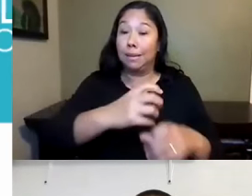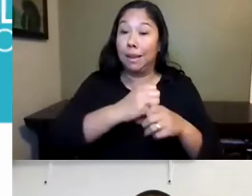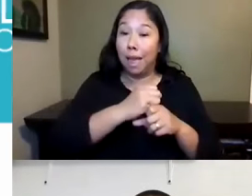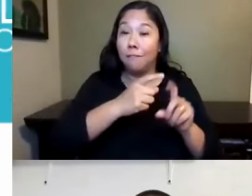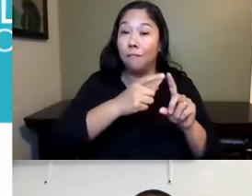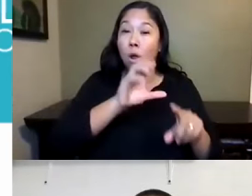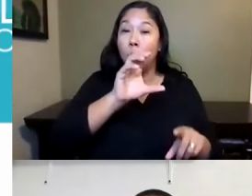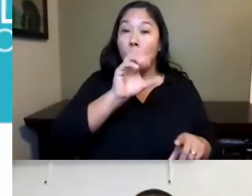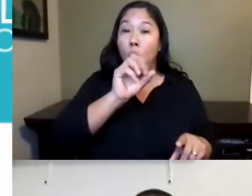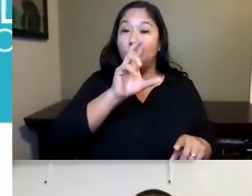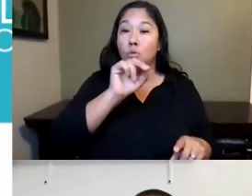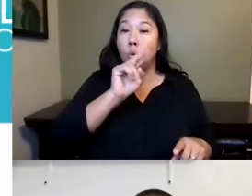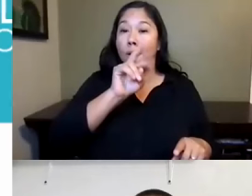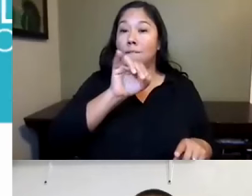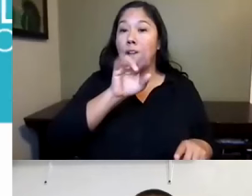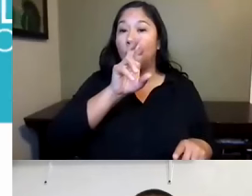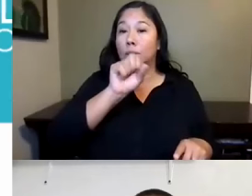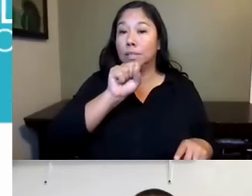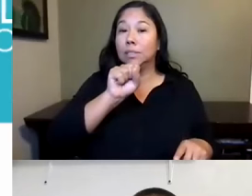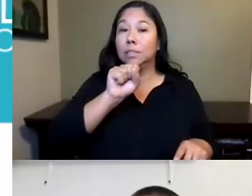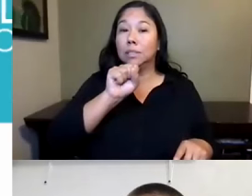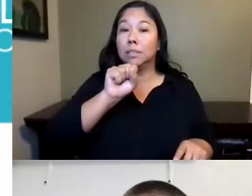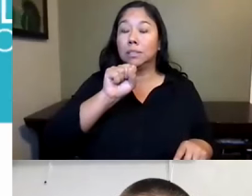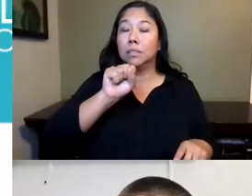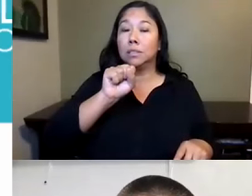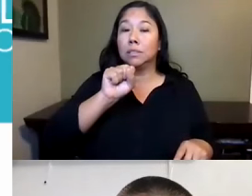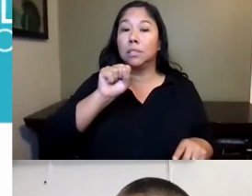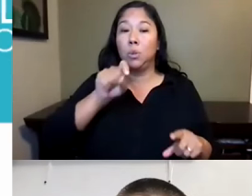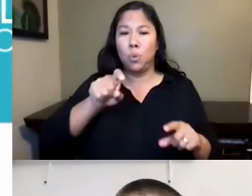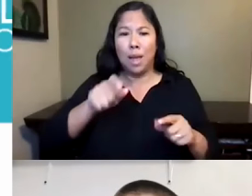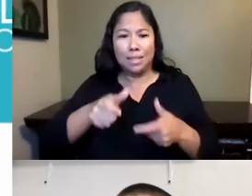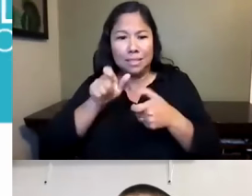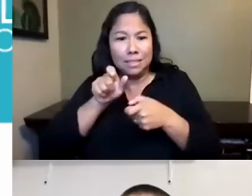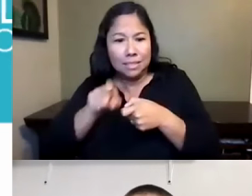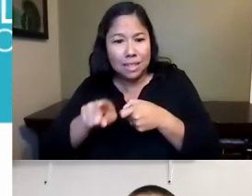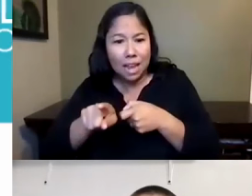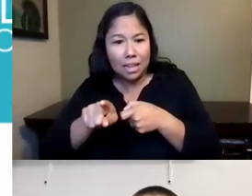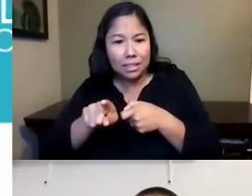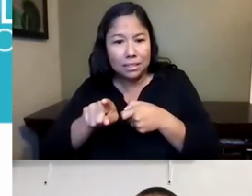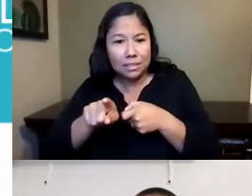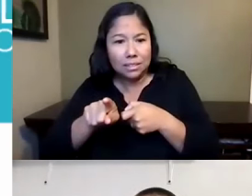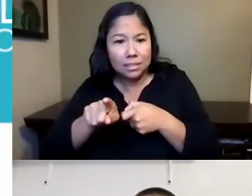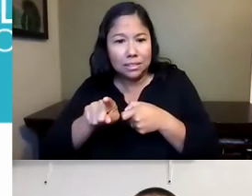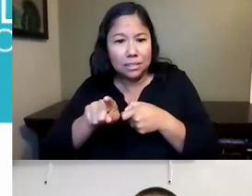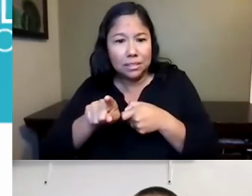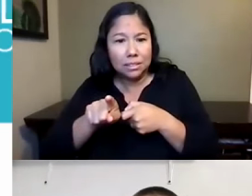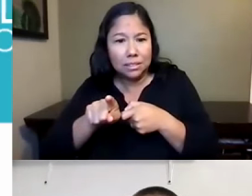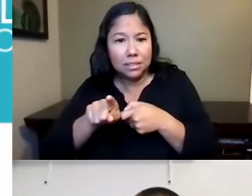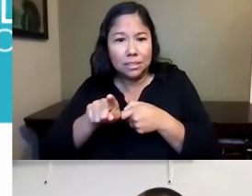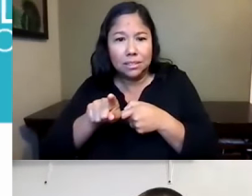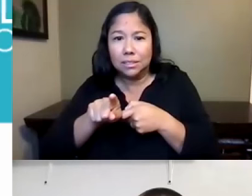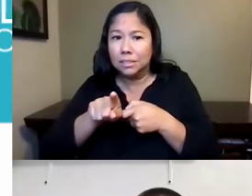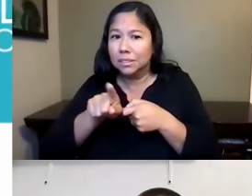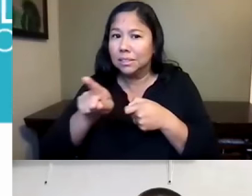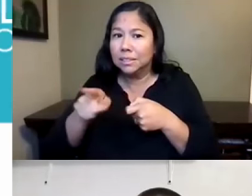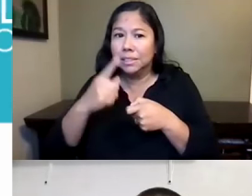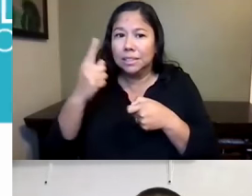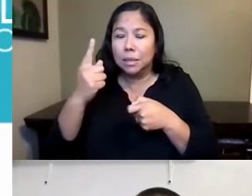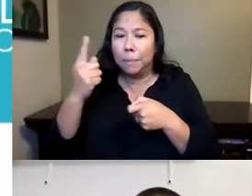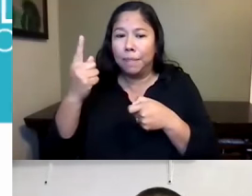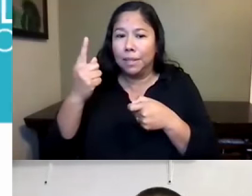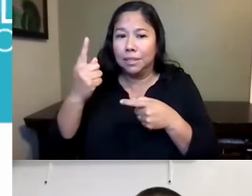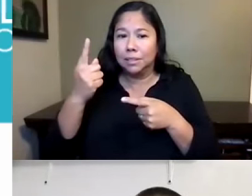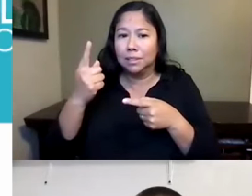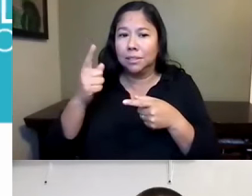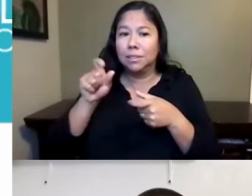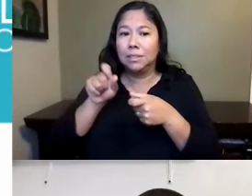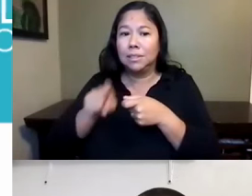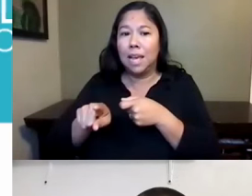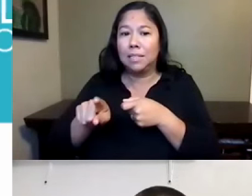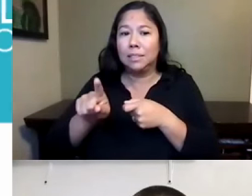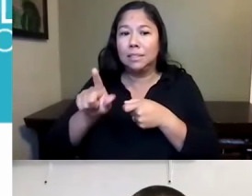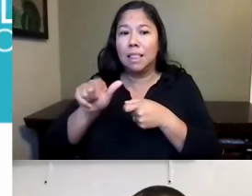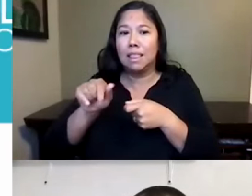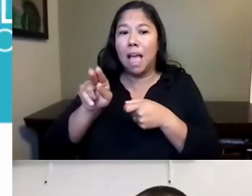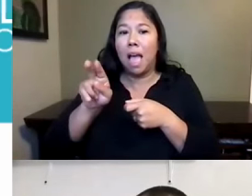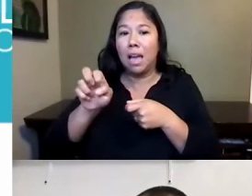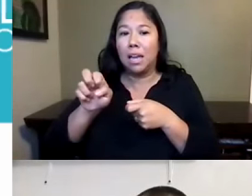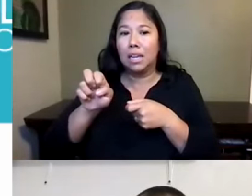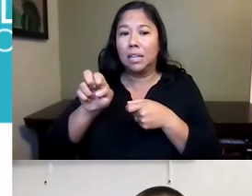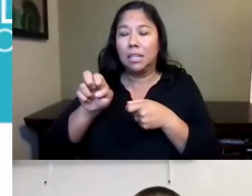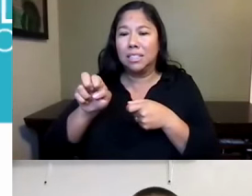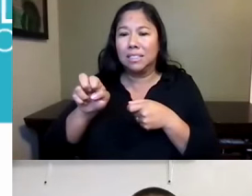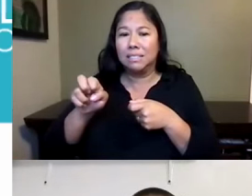You can text “COSD COVID19” to 468-311 for updates.